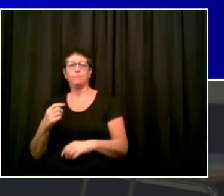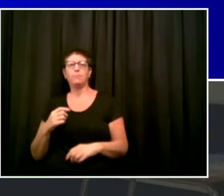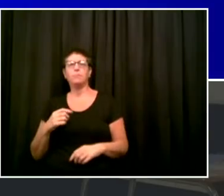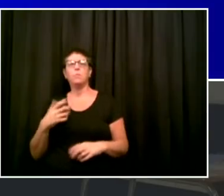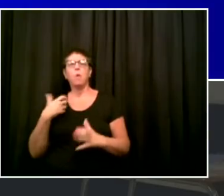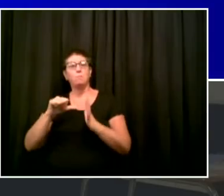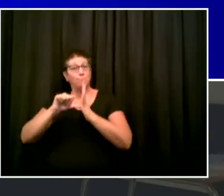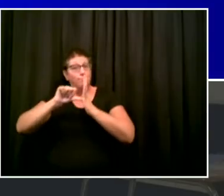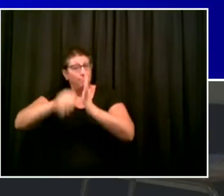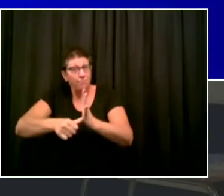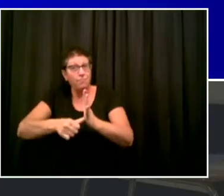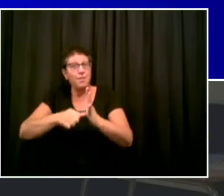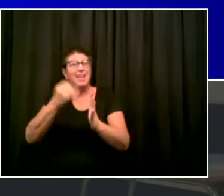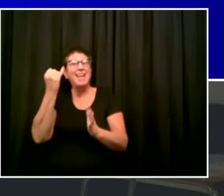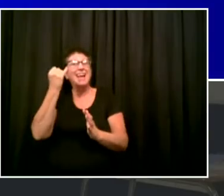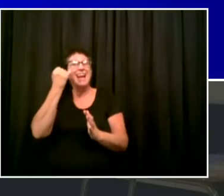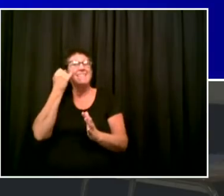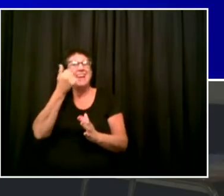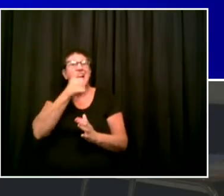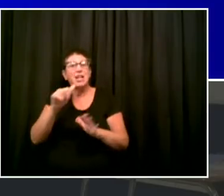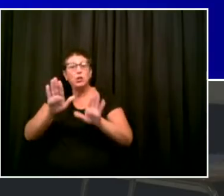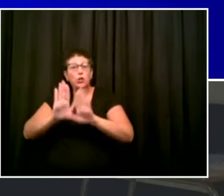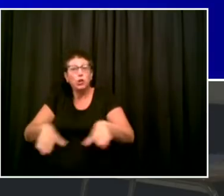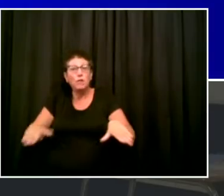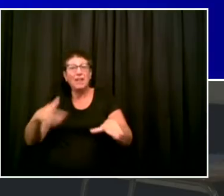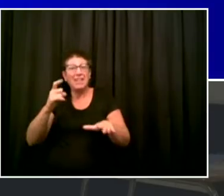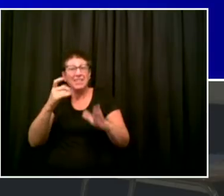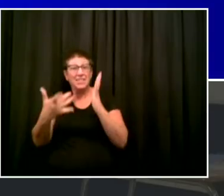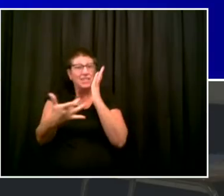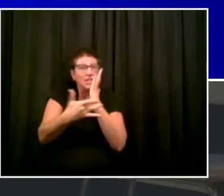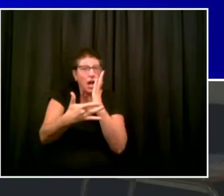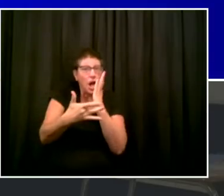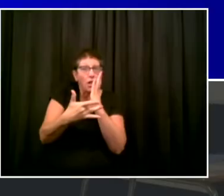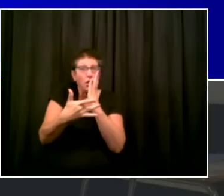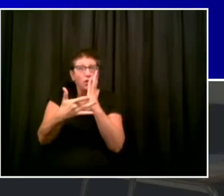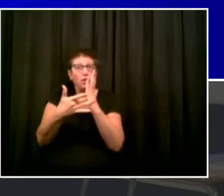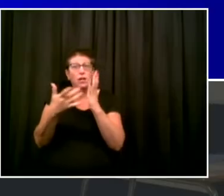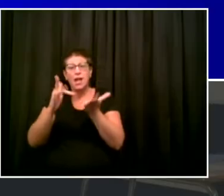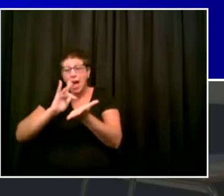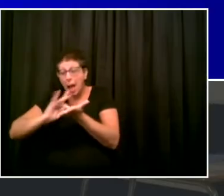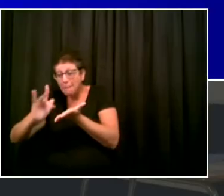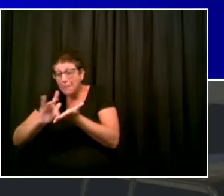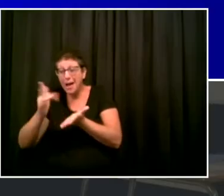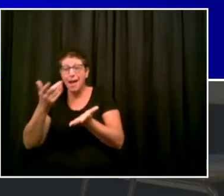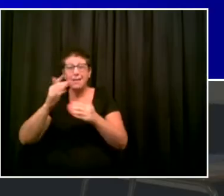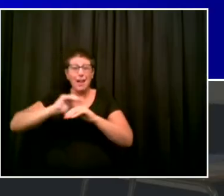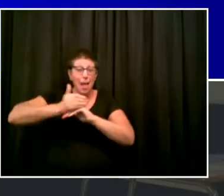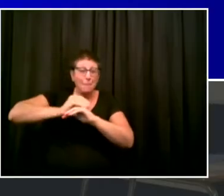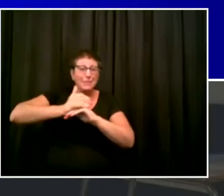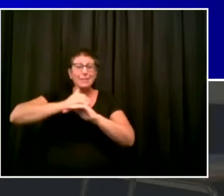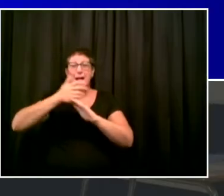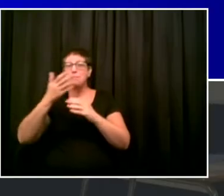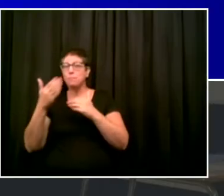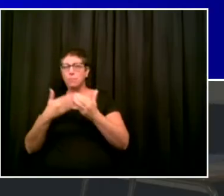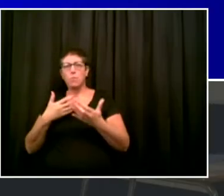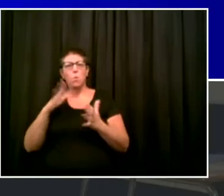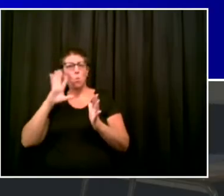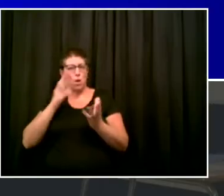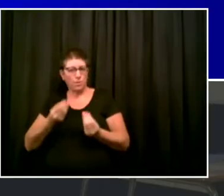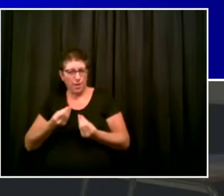ME AKSURE THAT ALL CHILDREN WHO NEED DEVICES TO PARTICIPATE IN THE REMOTE LEARNING THEY